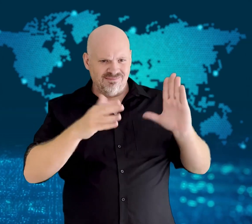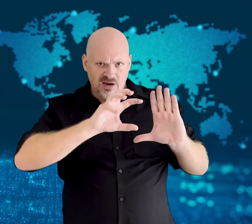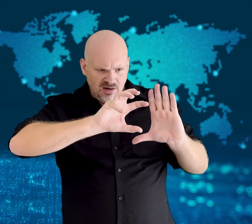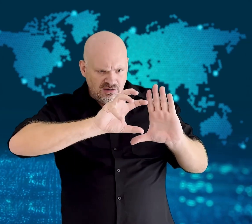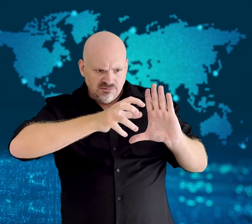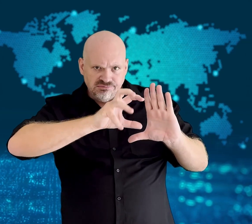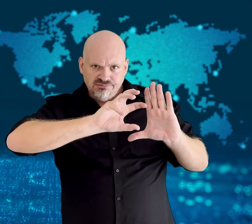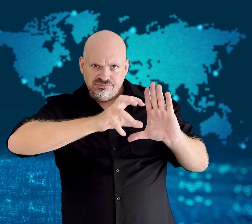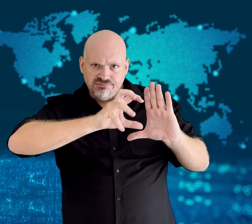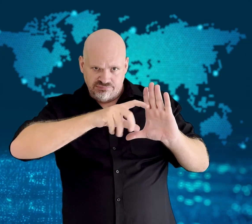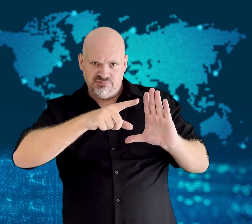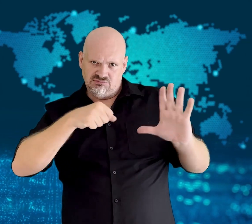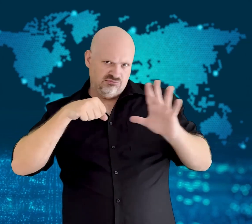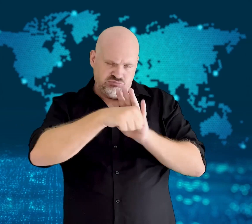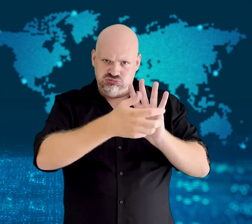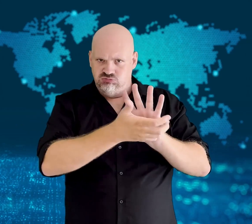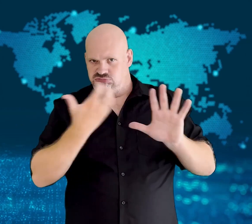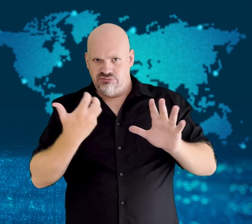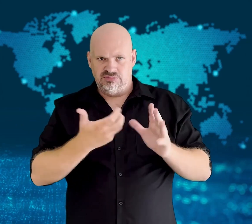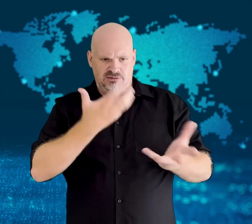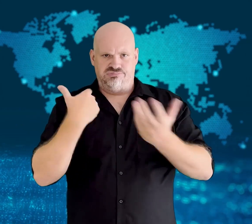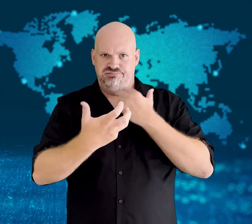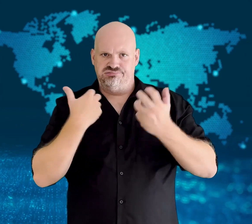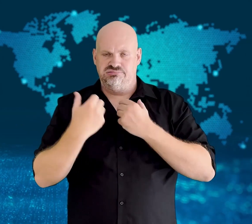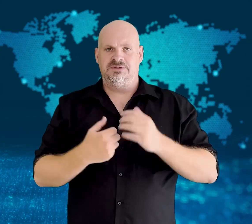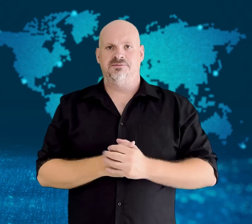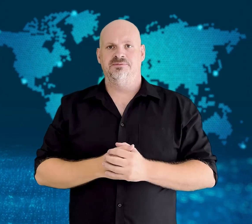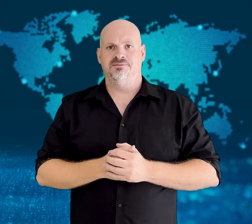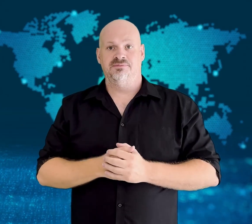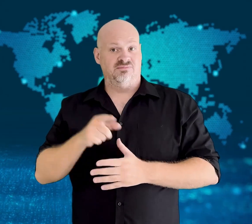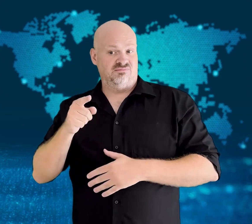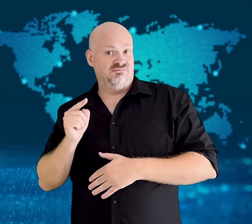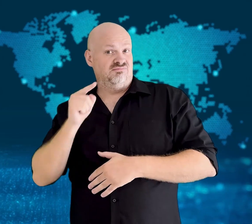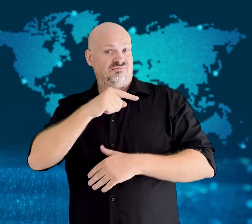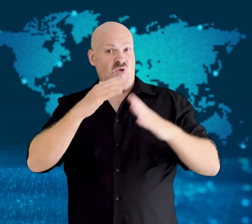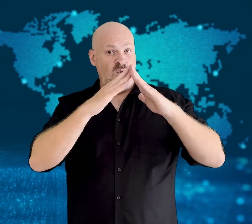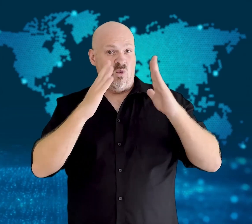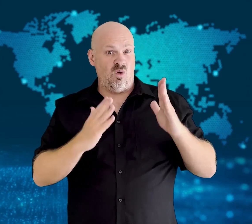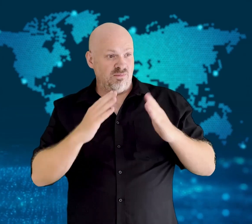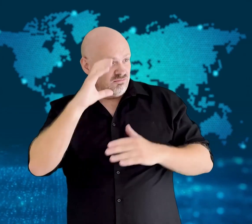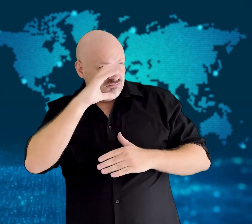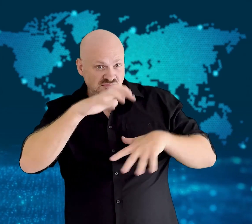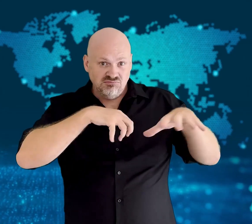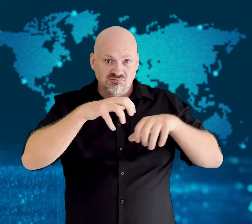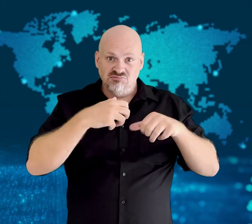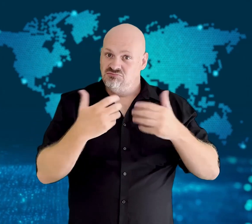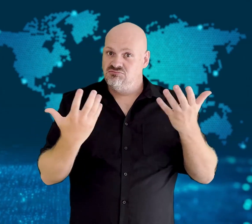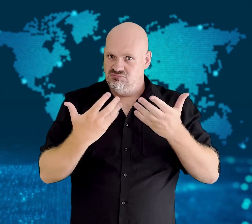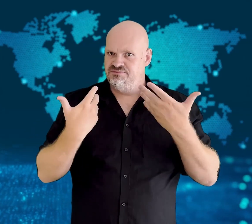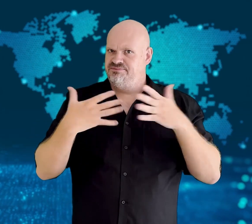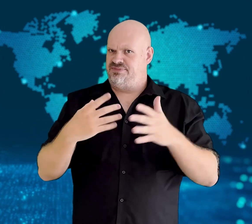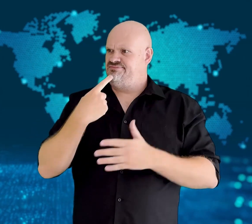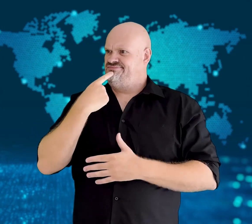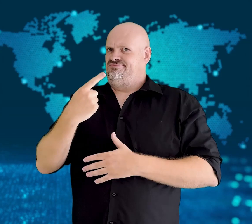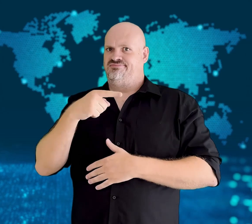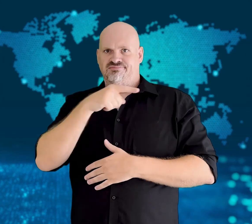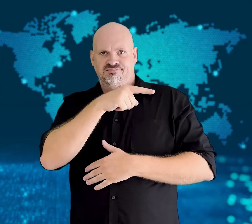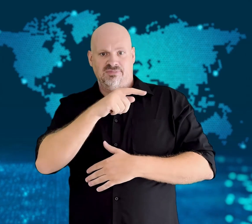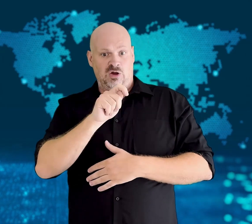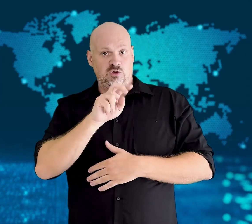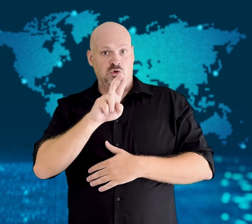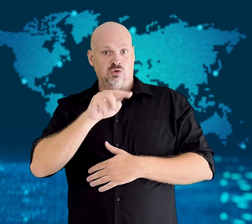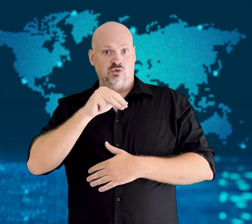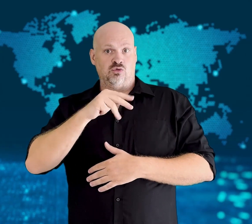The federal agents searched his home after allegations that